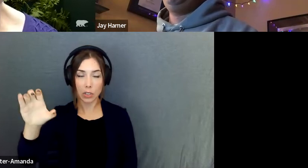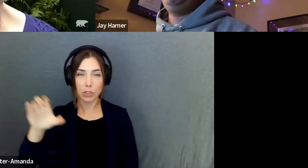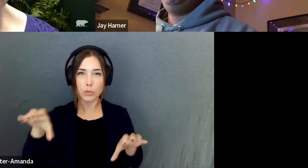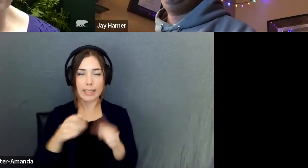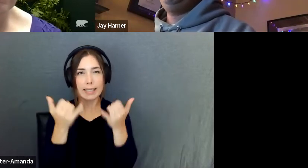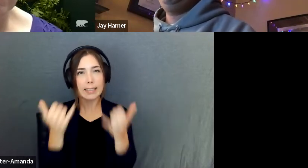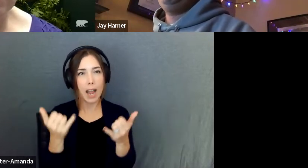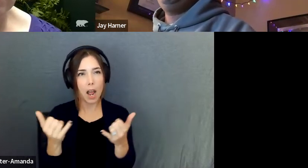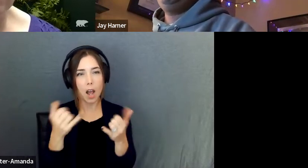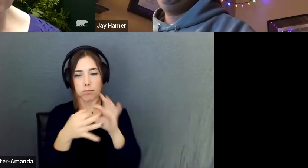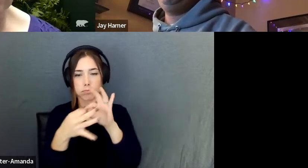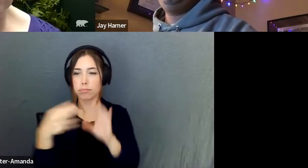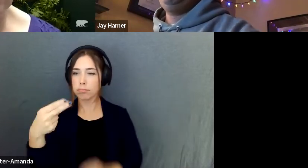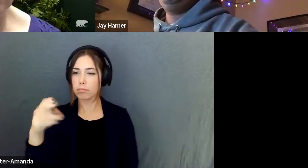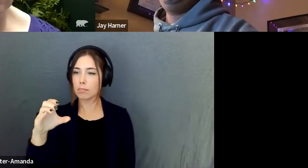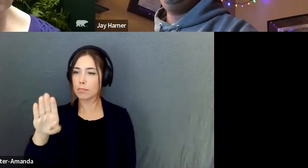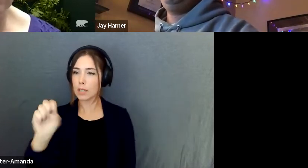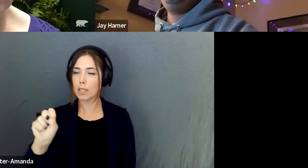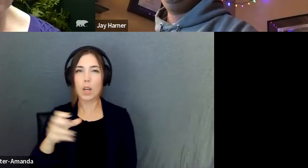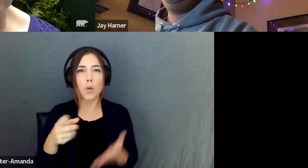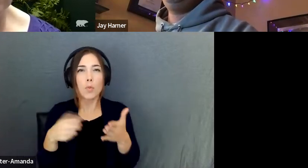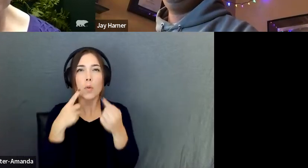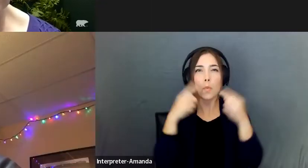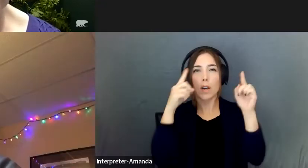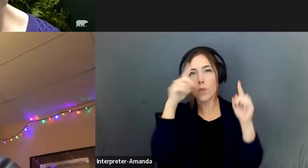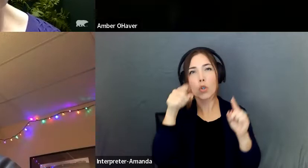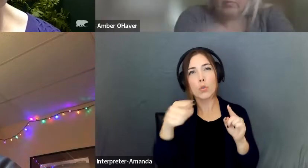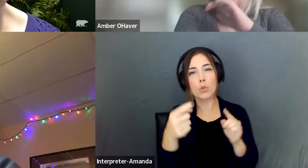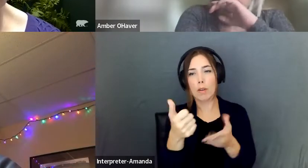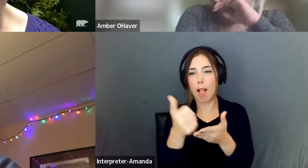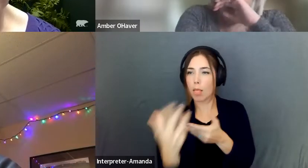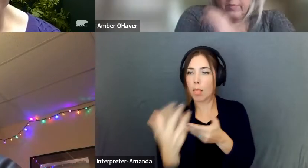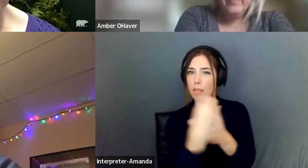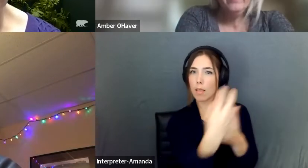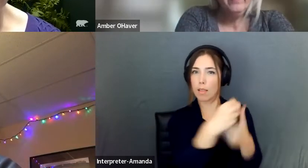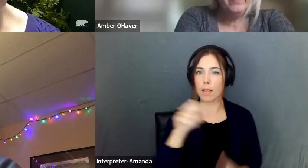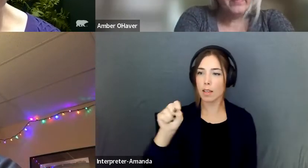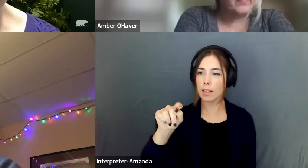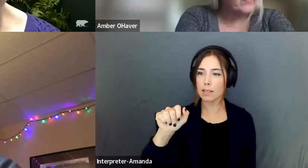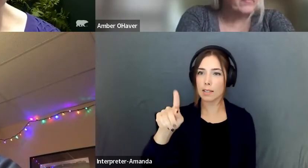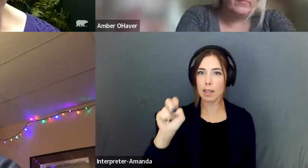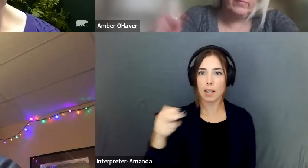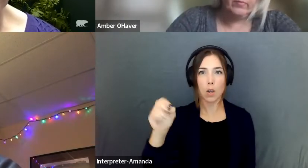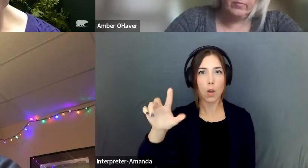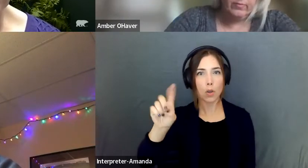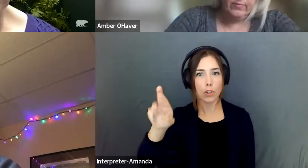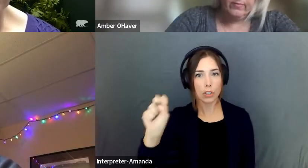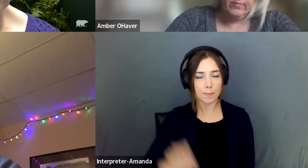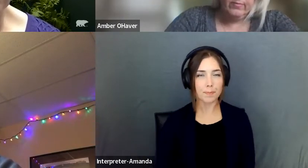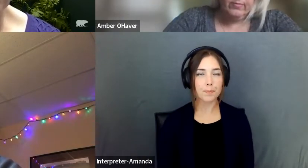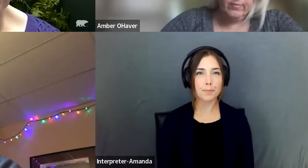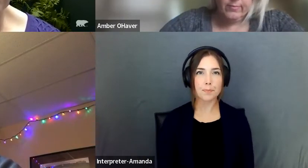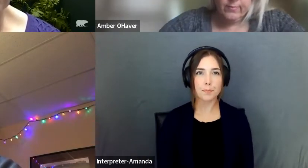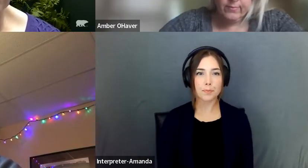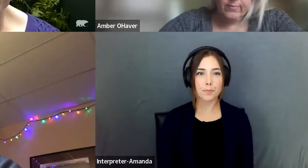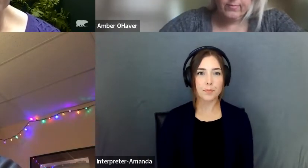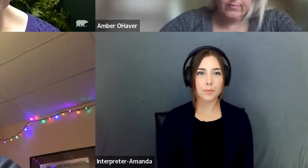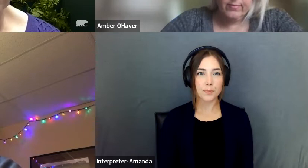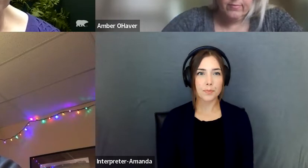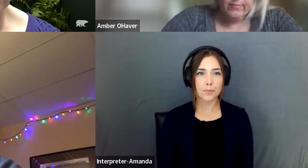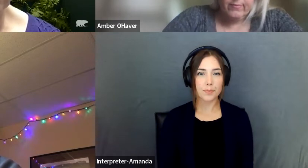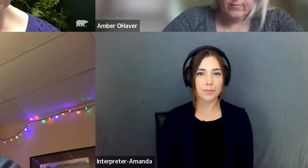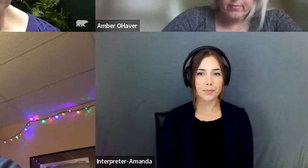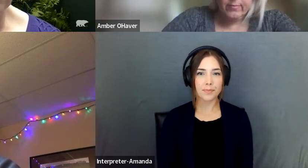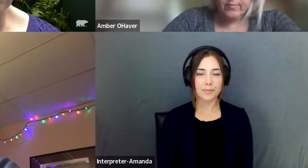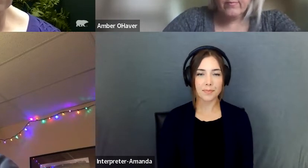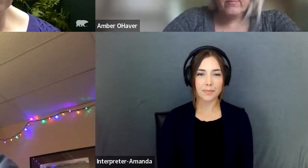worked for you to get stakeholders engaged?